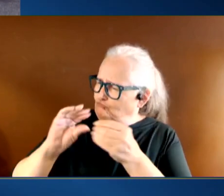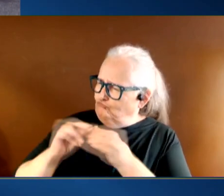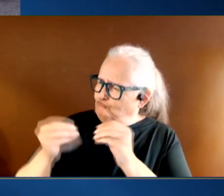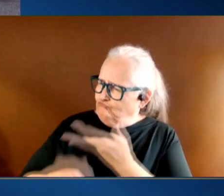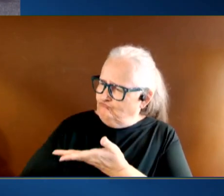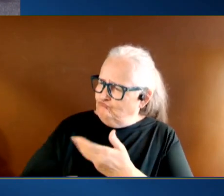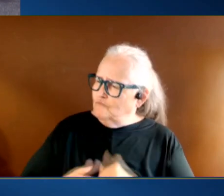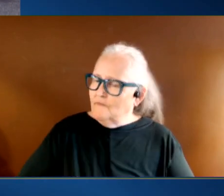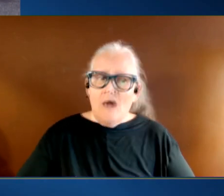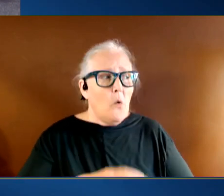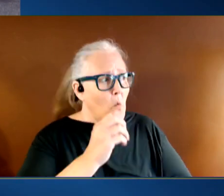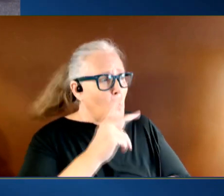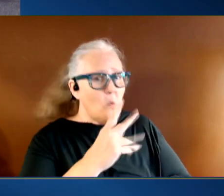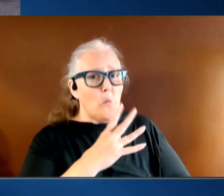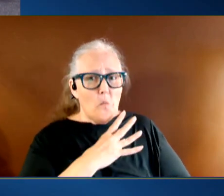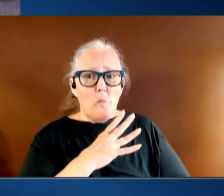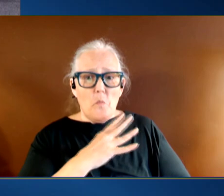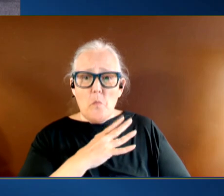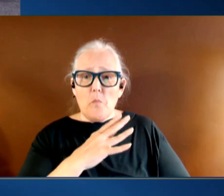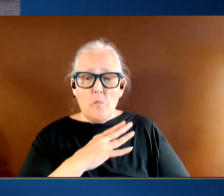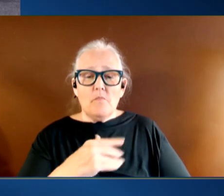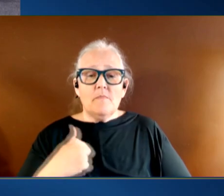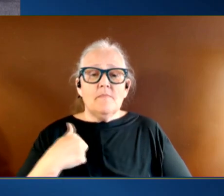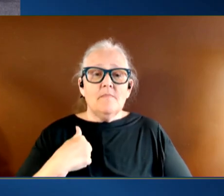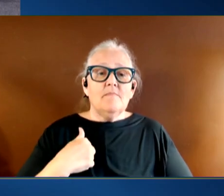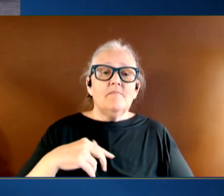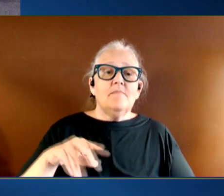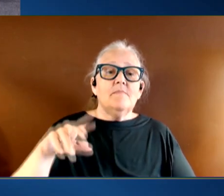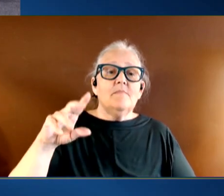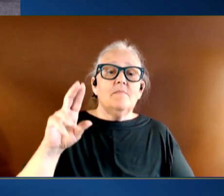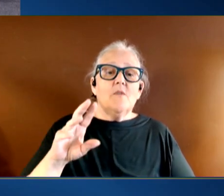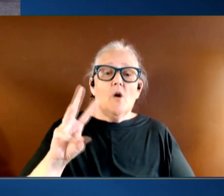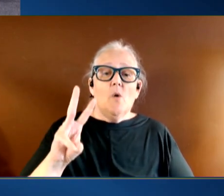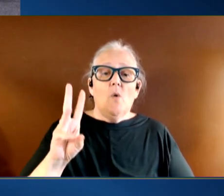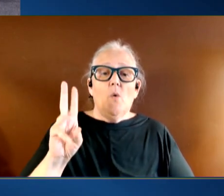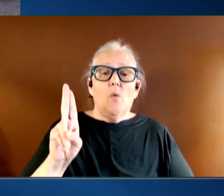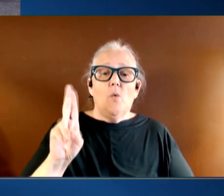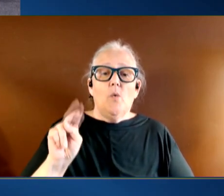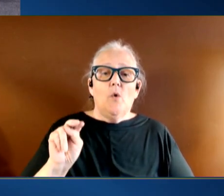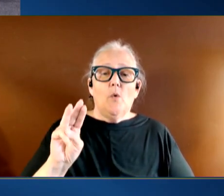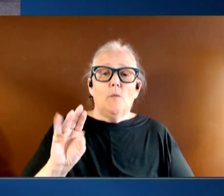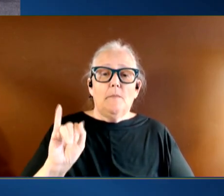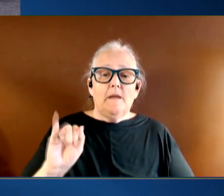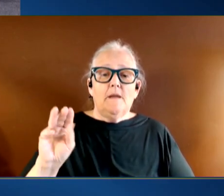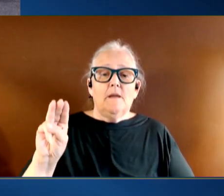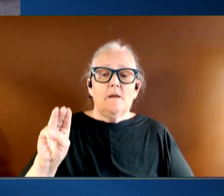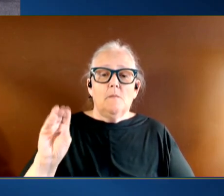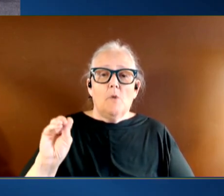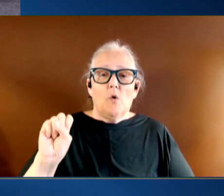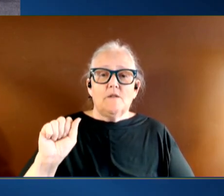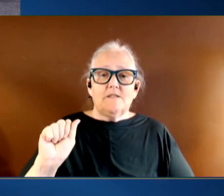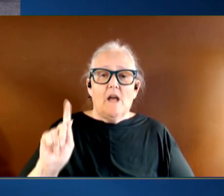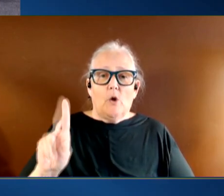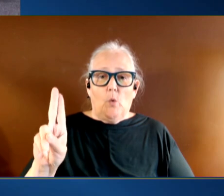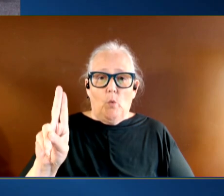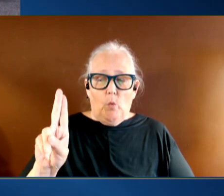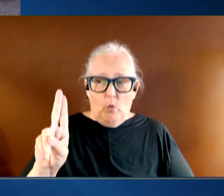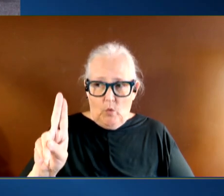Wunmi Mosaku: Yeah. My name is Wunmi Mosaku. And I am an actor, and I have sickle